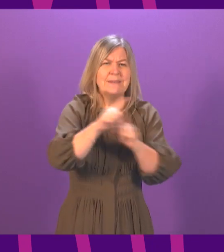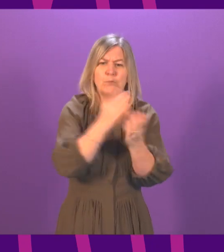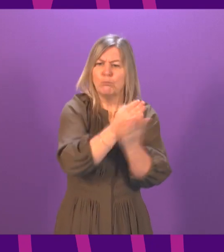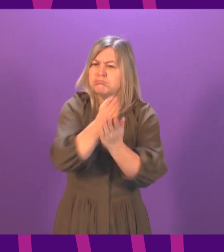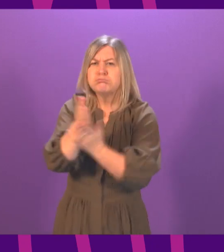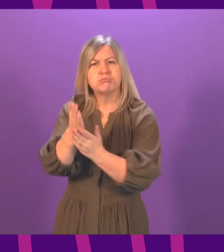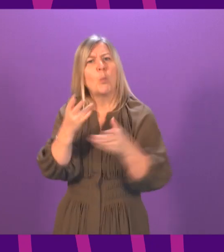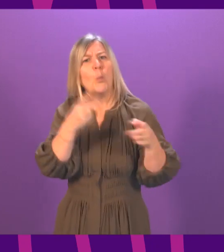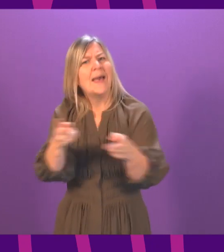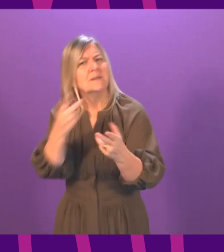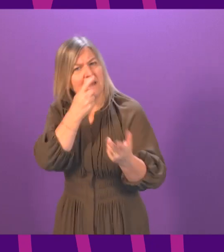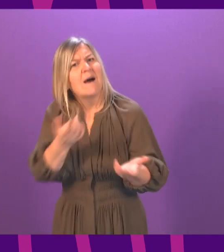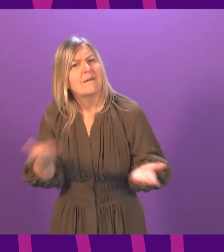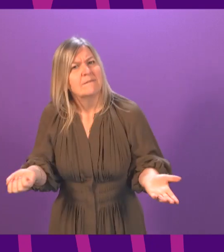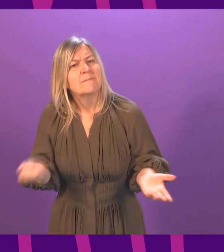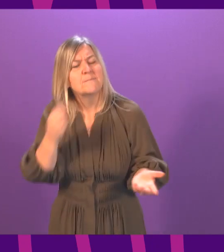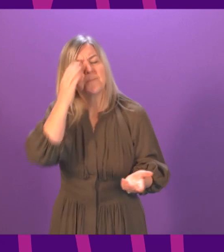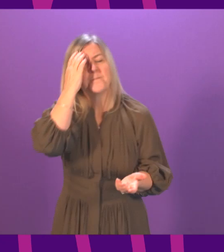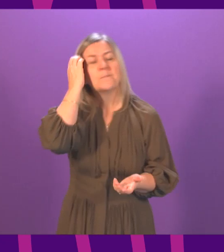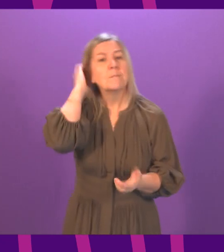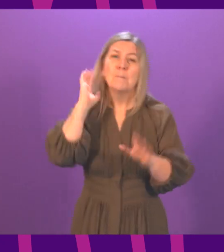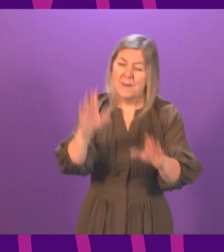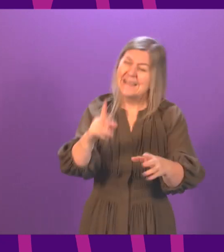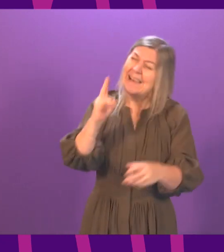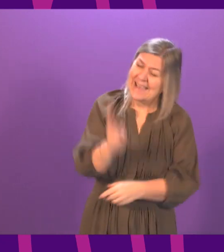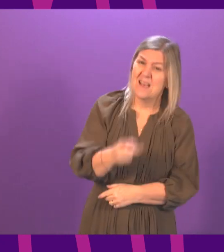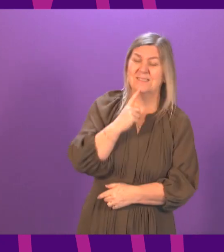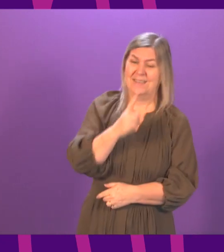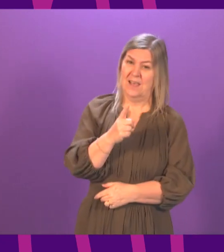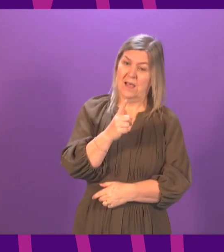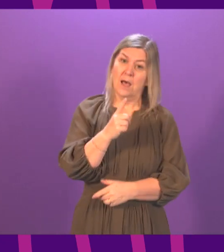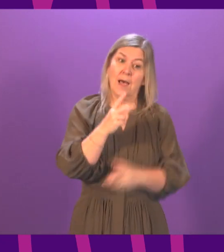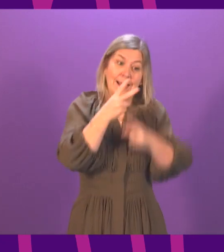I come back to the key point. We have completed vaccination in care homes and we are ahead of